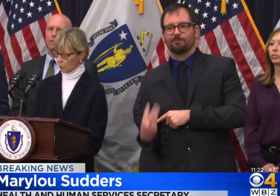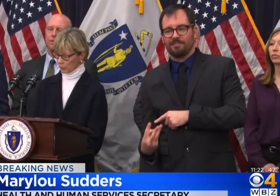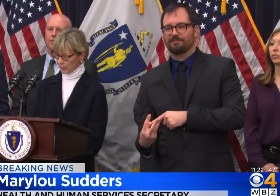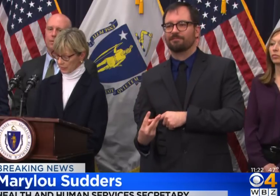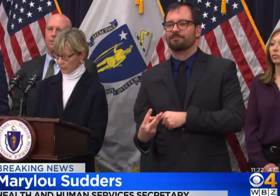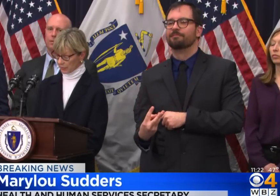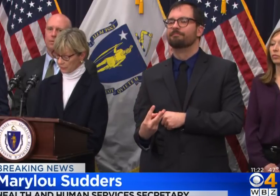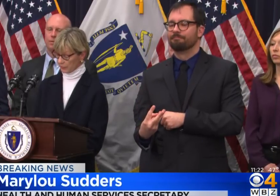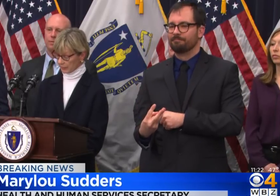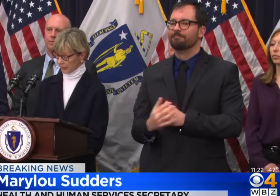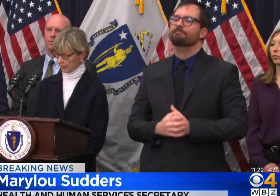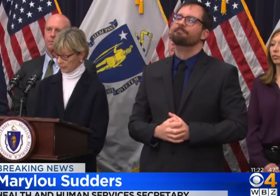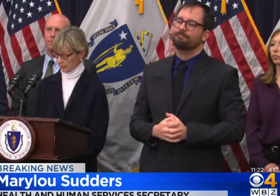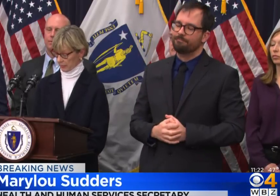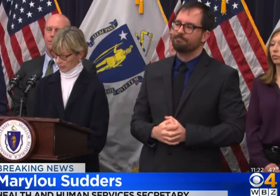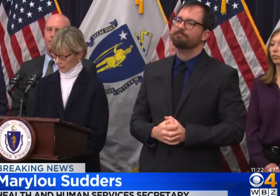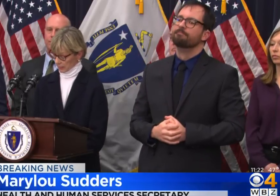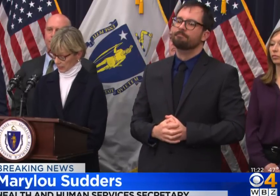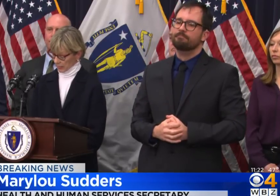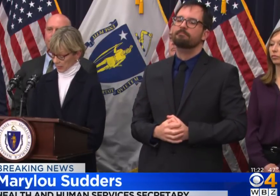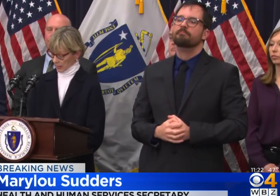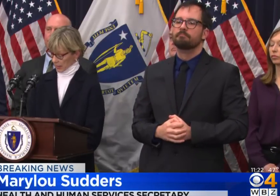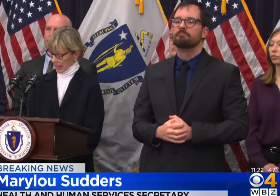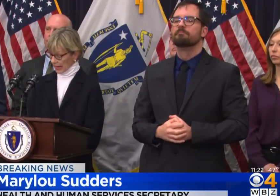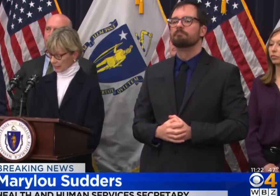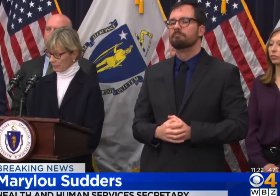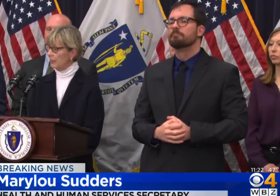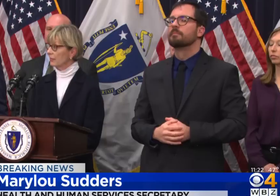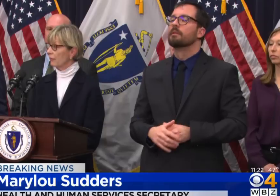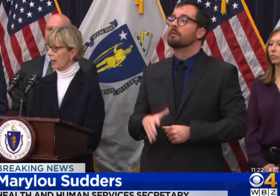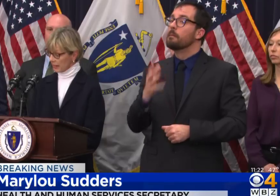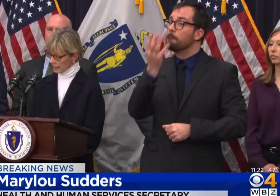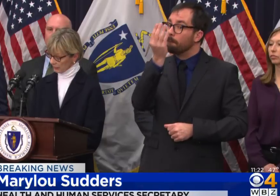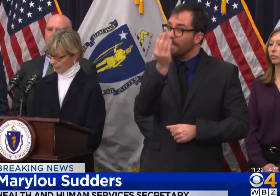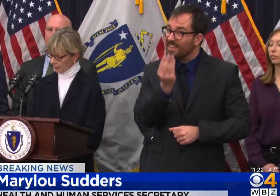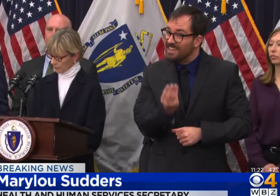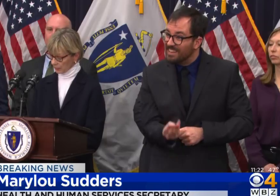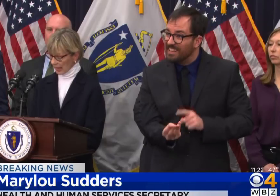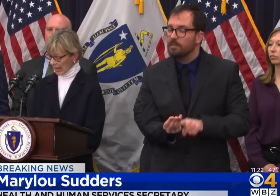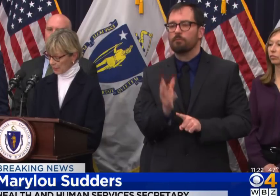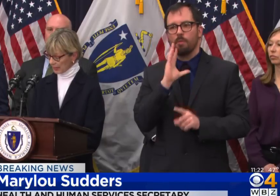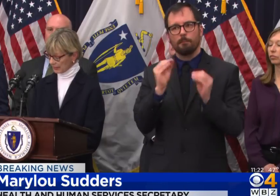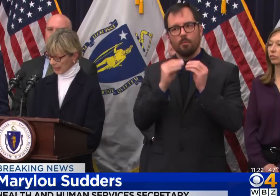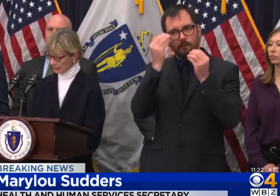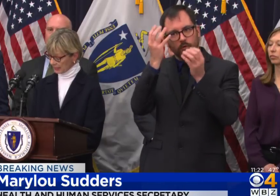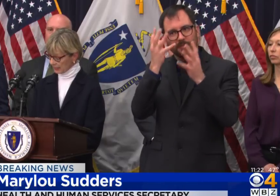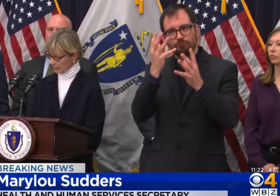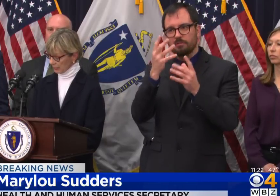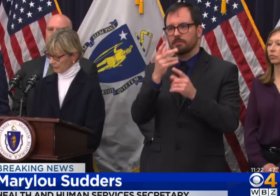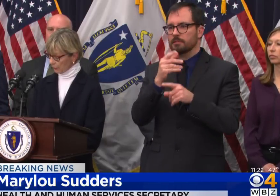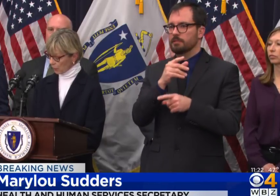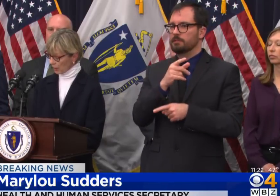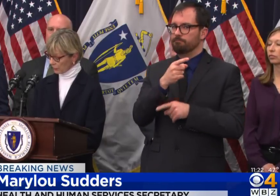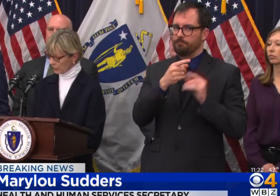INDIVIDUALS WE HAVE TESTED ONLINE EVERY WEDNESDAY AT NOON TIME. THIS COINCIDES WITH OUR WEEKLY